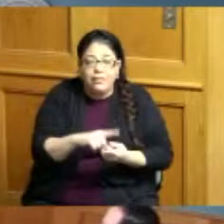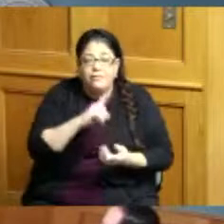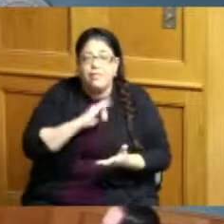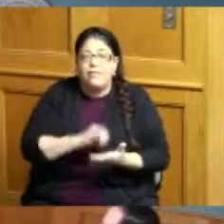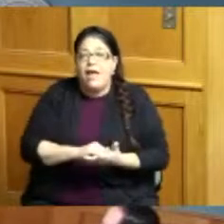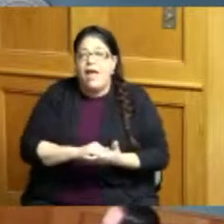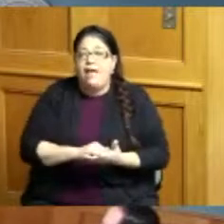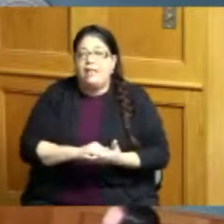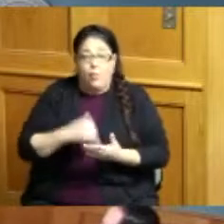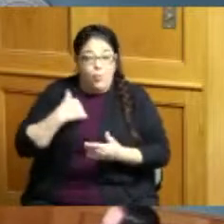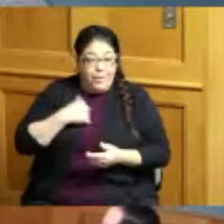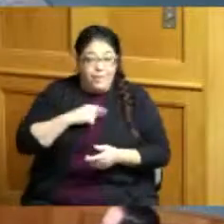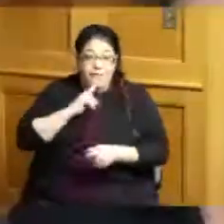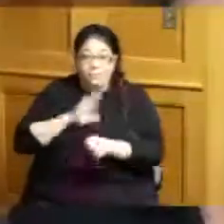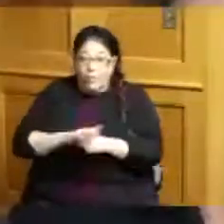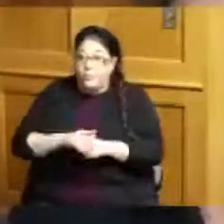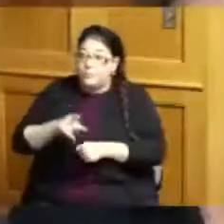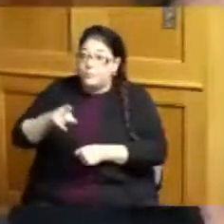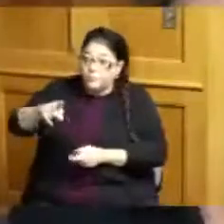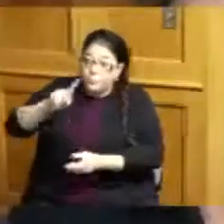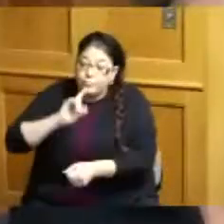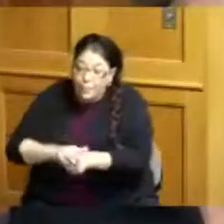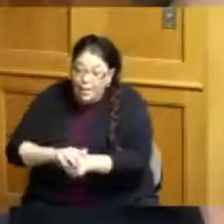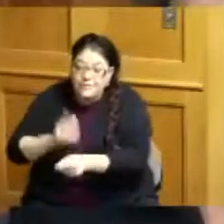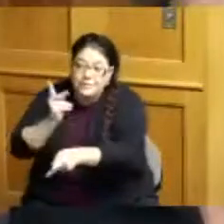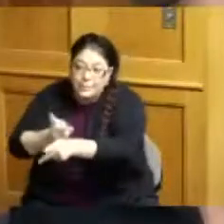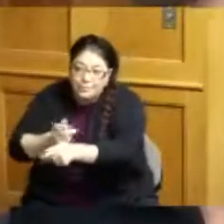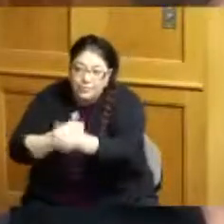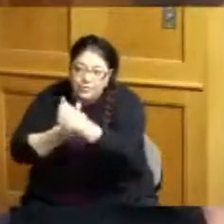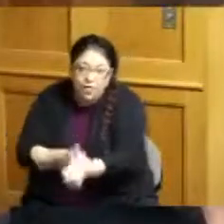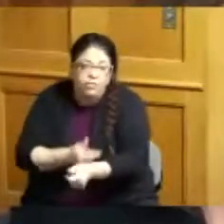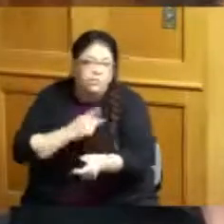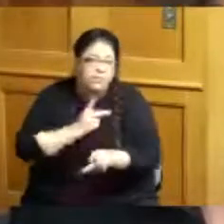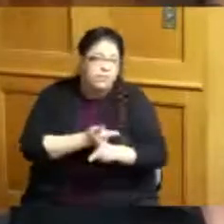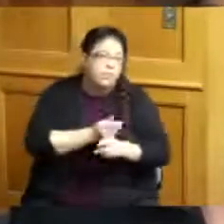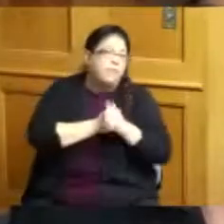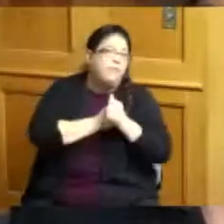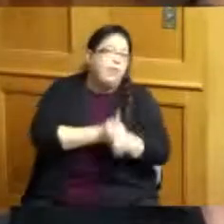to their part of the bargain so that's simply this is a response to them awesome any other